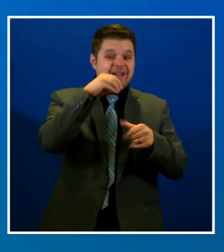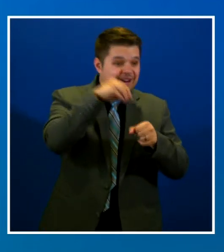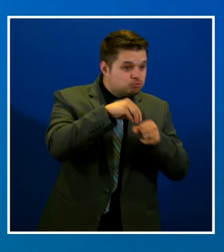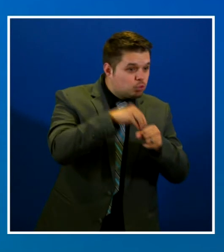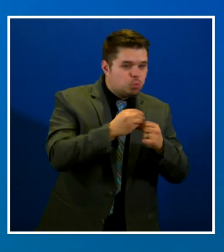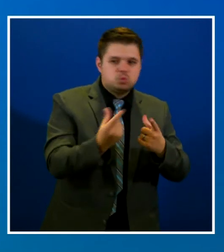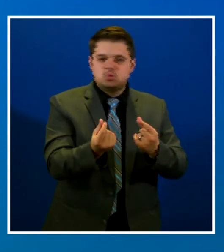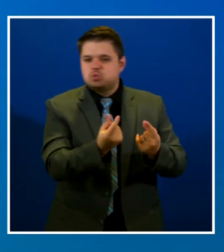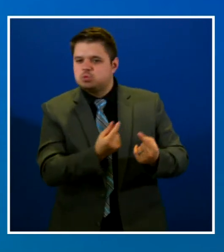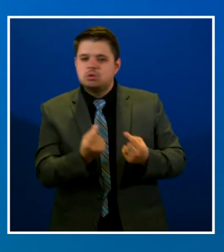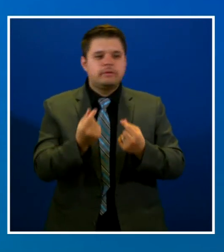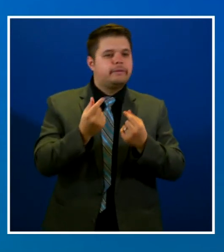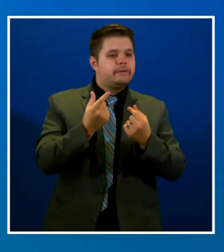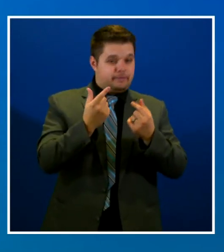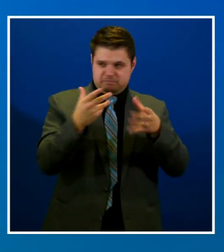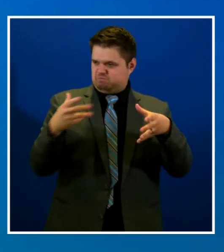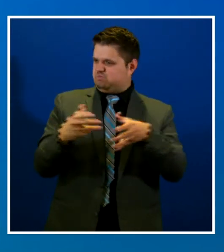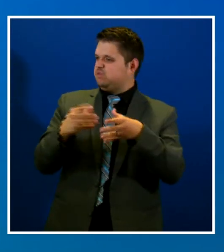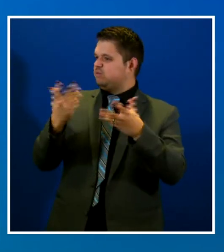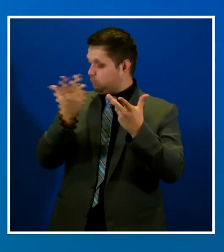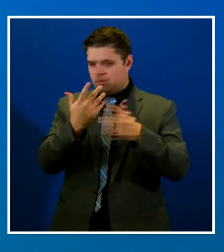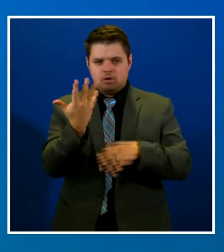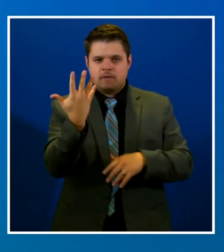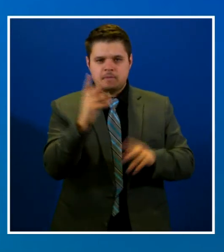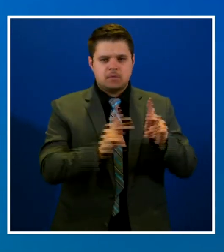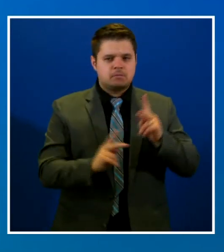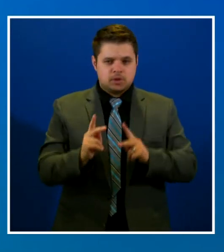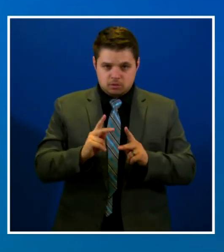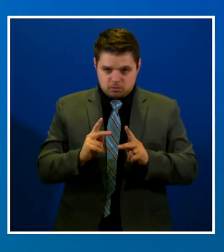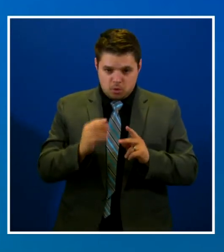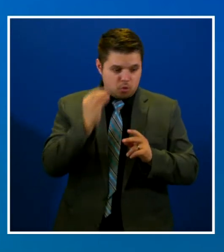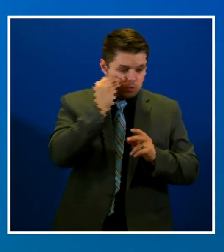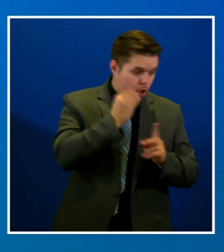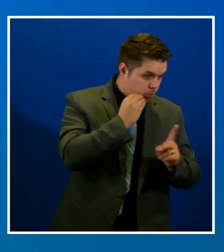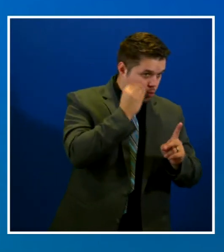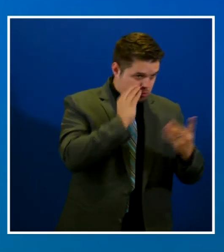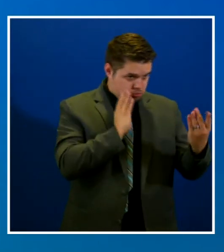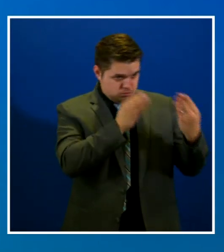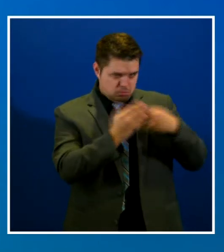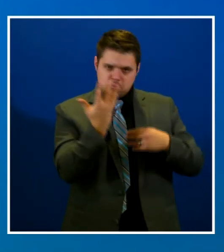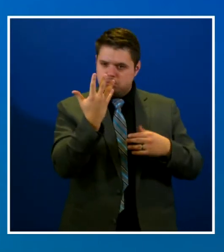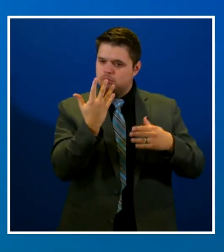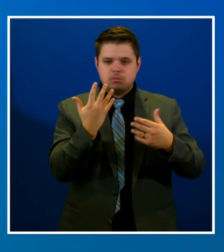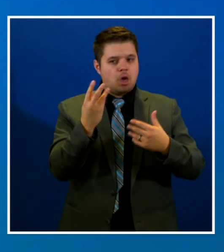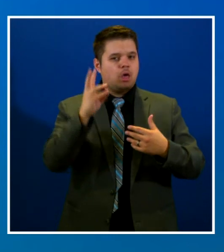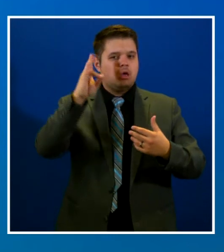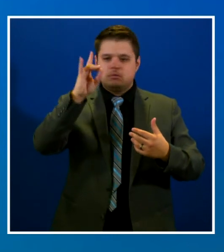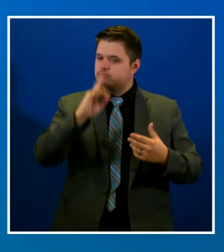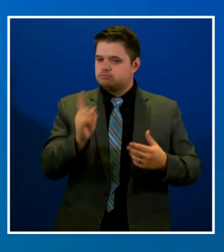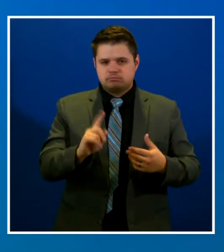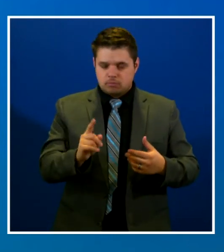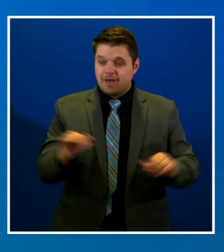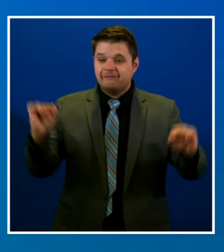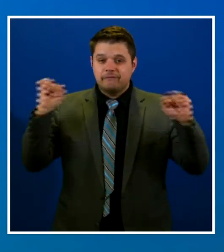people from again, two households, indoor fitness and recreation facilities and activities such as gyms and